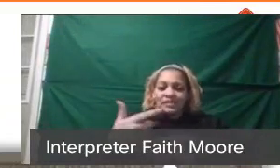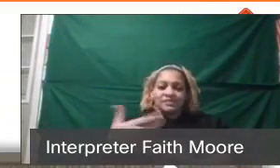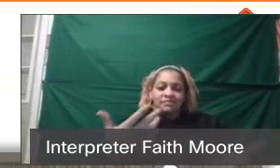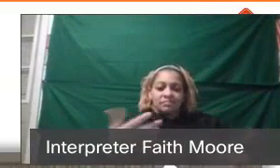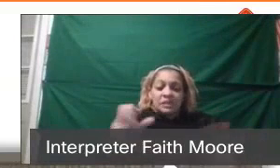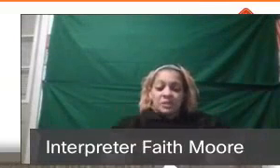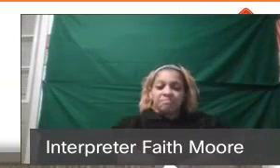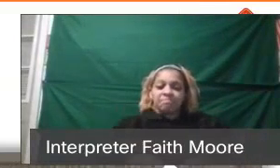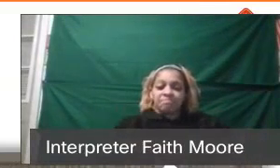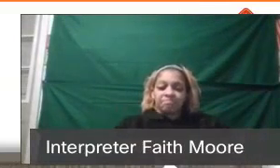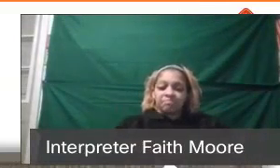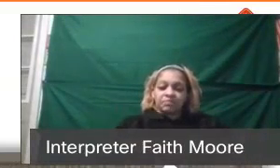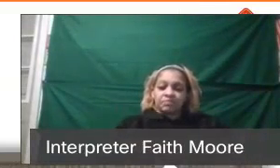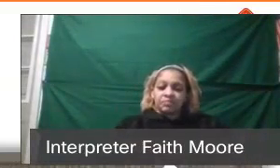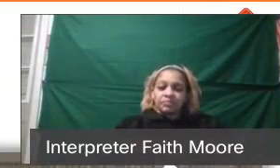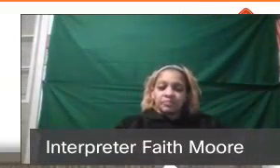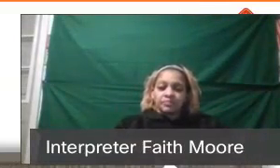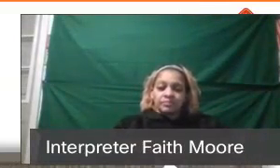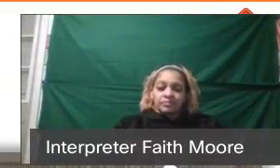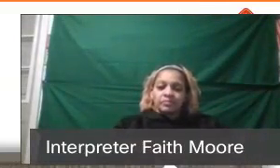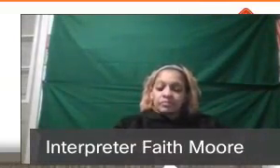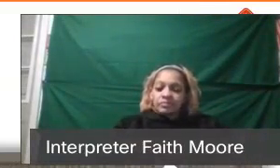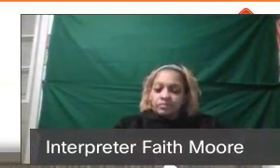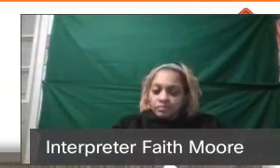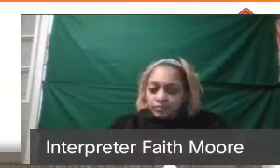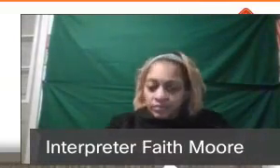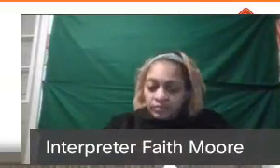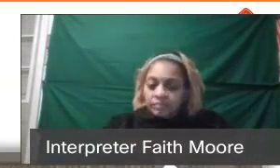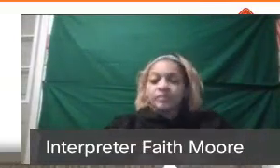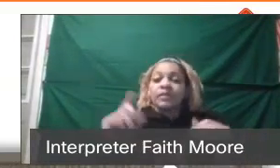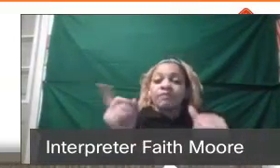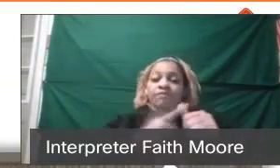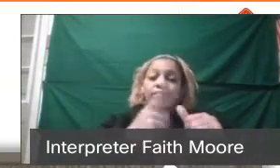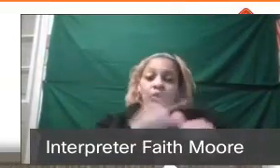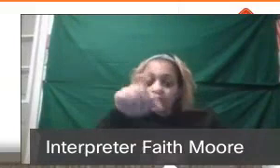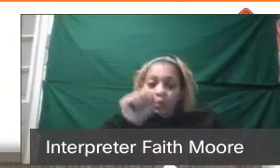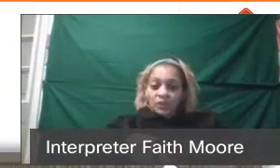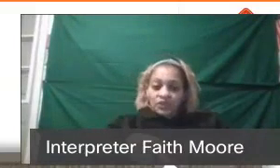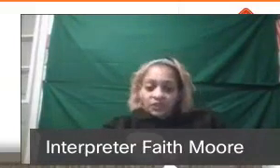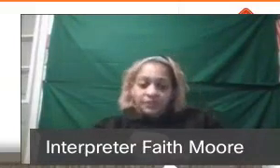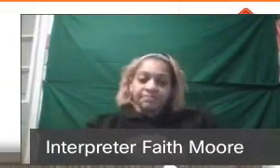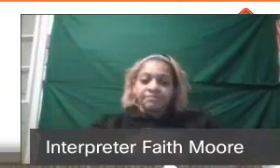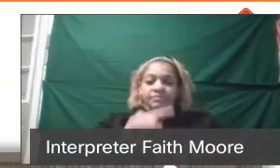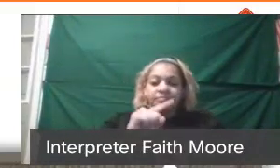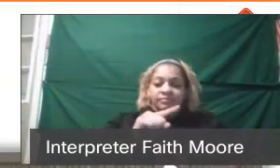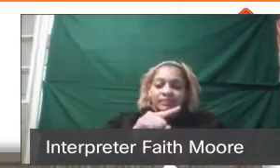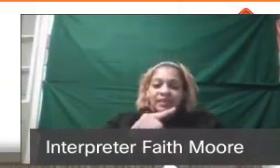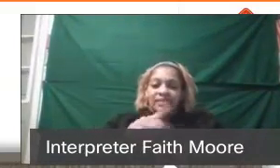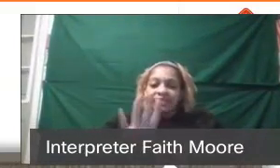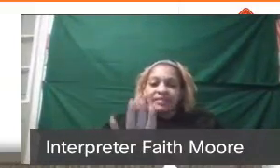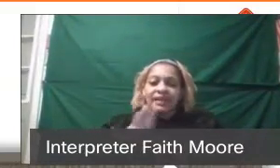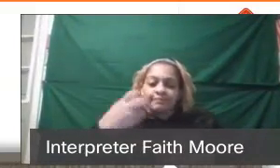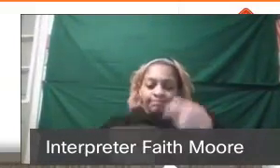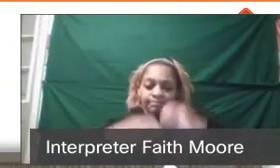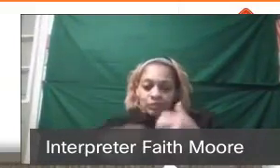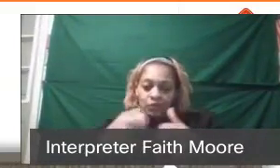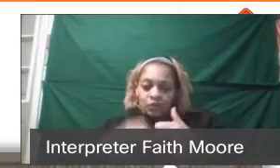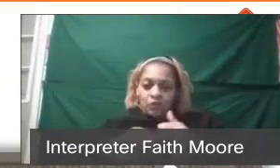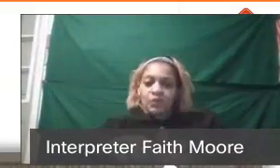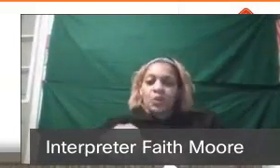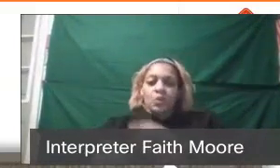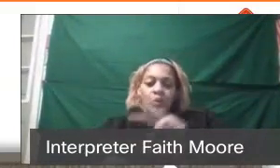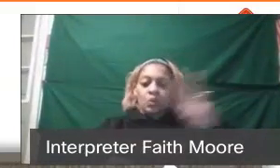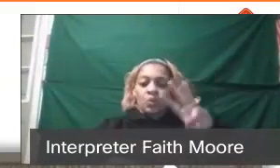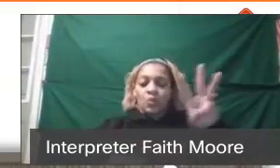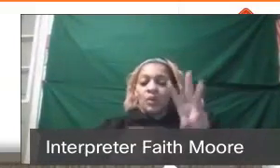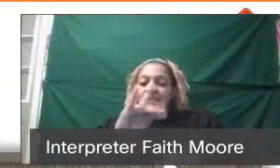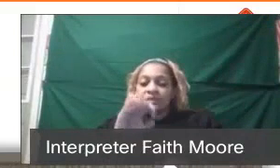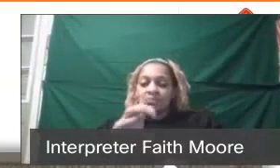Um, but as far as the question goes, you know, the issue of cars queuing on westbound, Aspen into the Sandy Spring intersection.